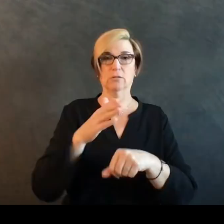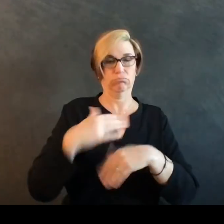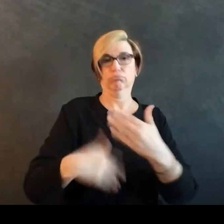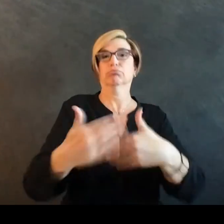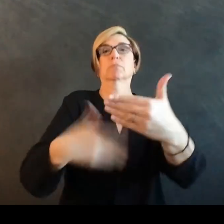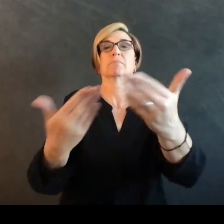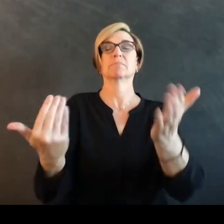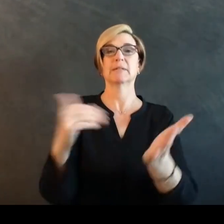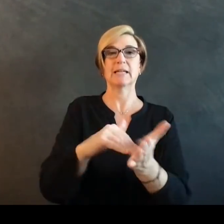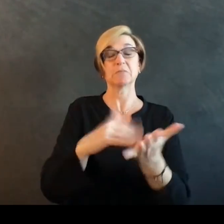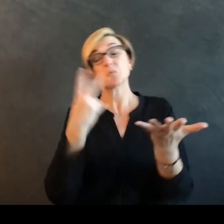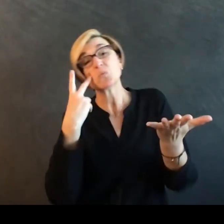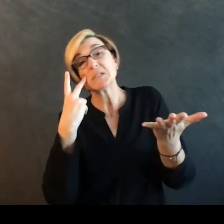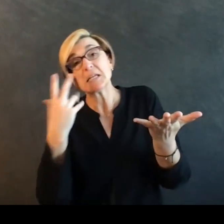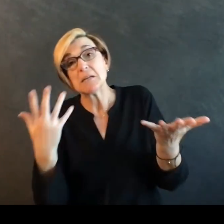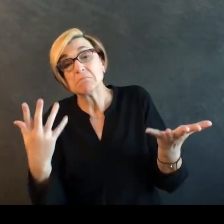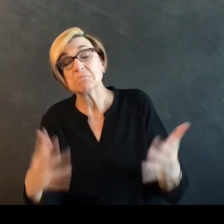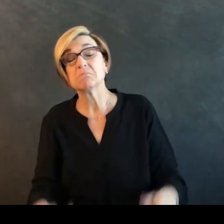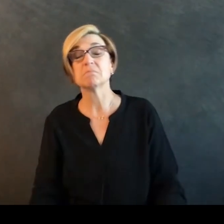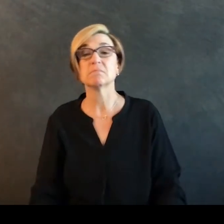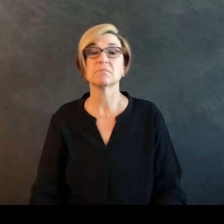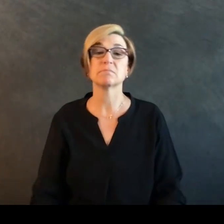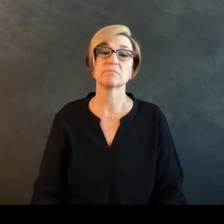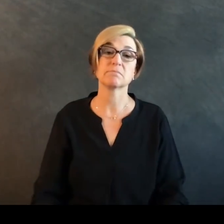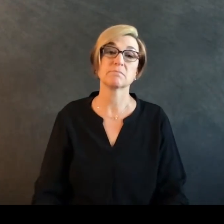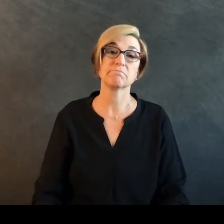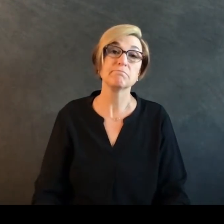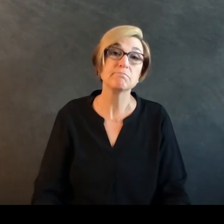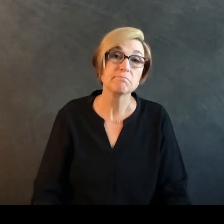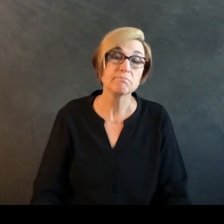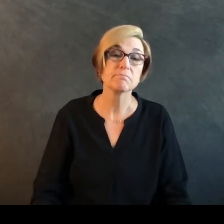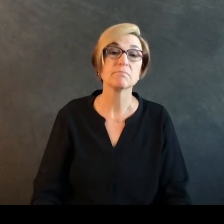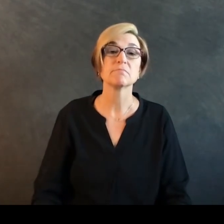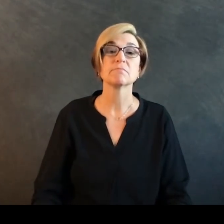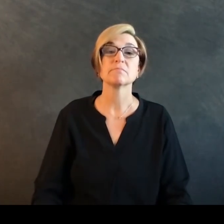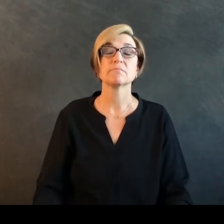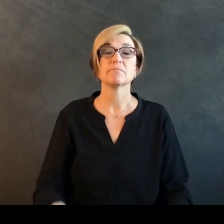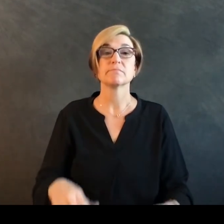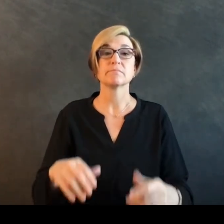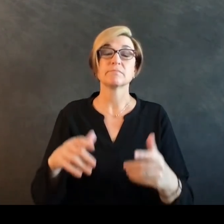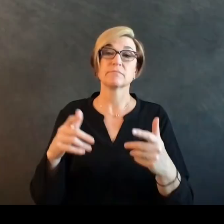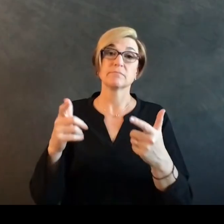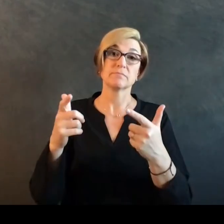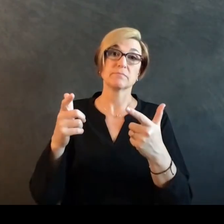complicated big small business is actually big business so I thank them